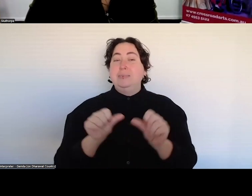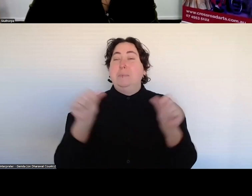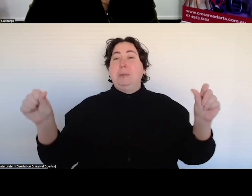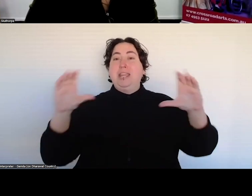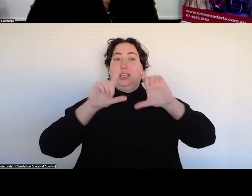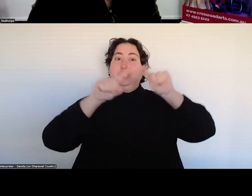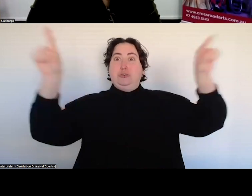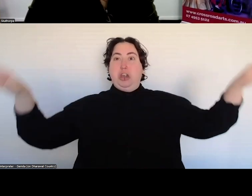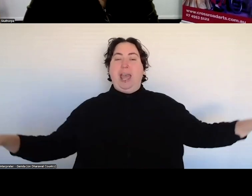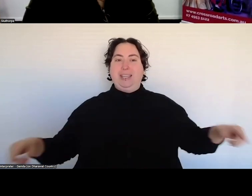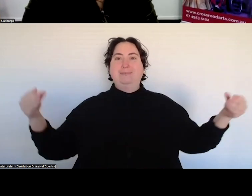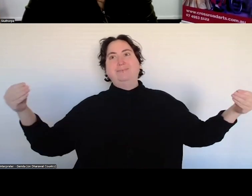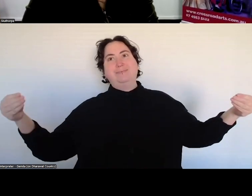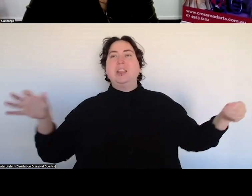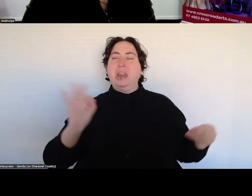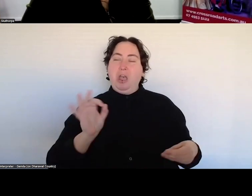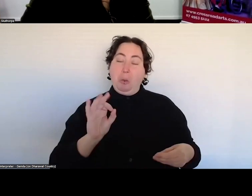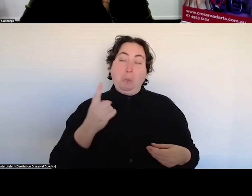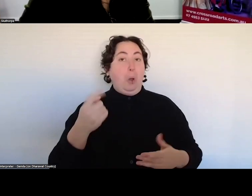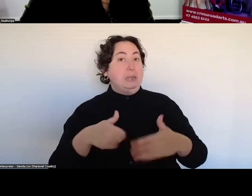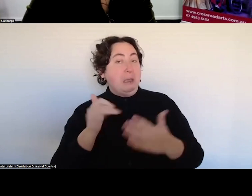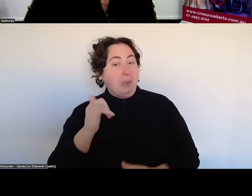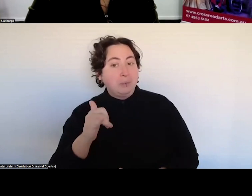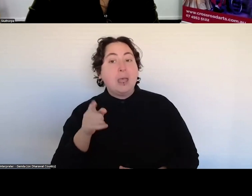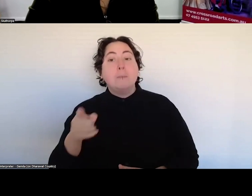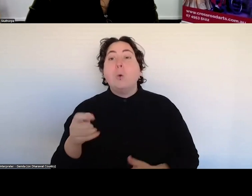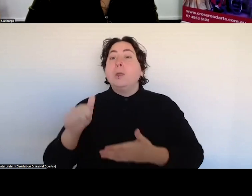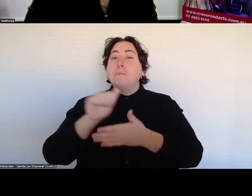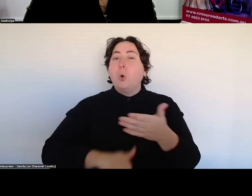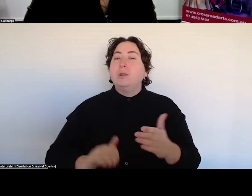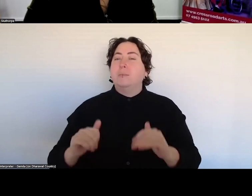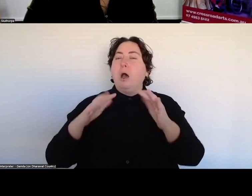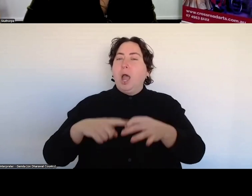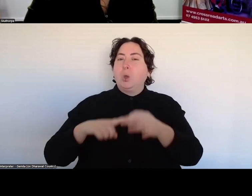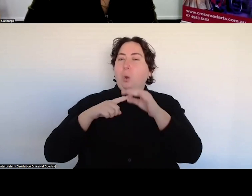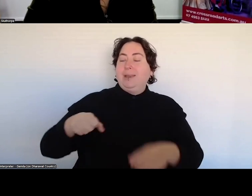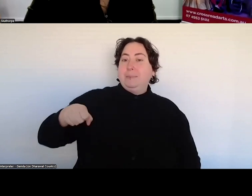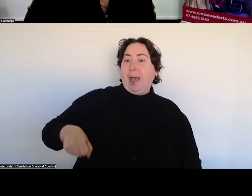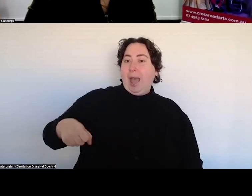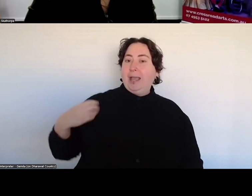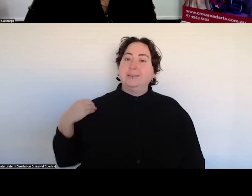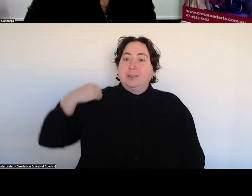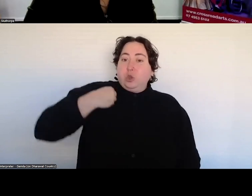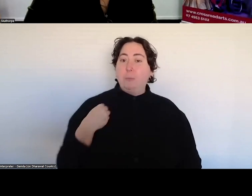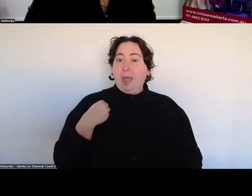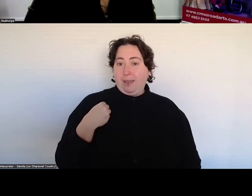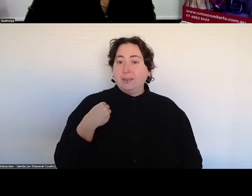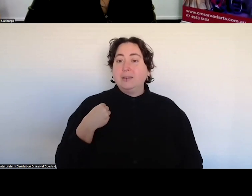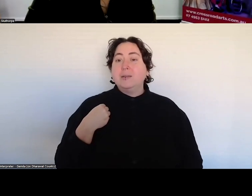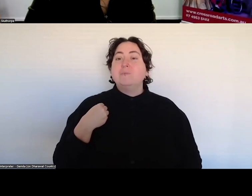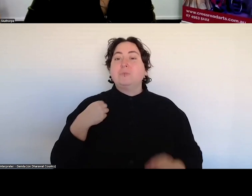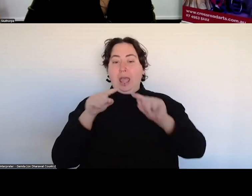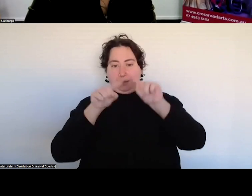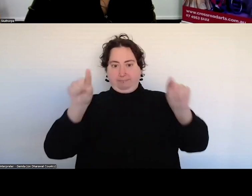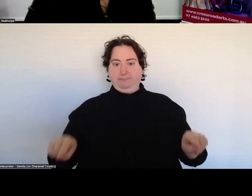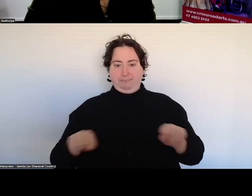will. We invested in high-quality tote bags that were black and had the message ? art, protest,